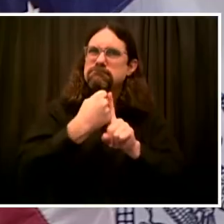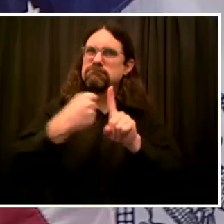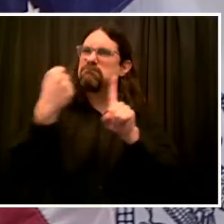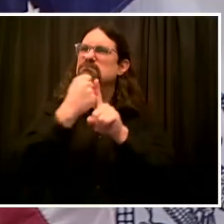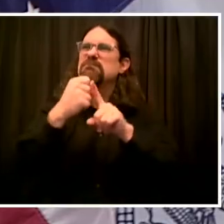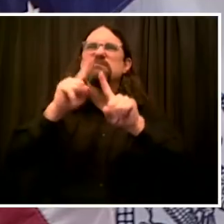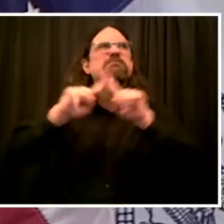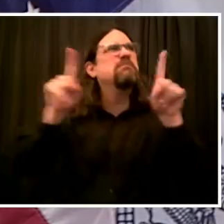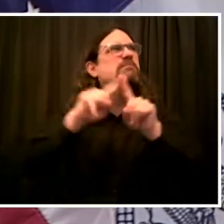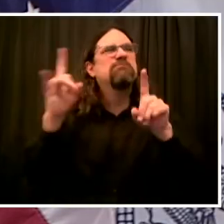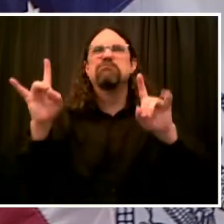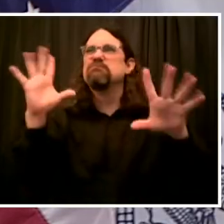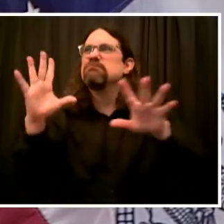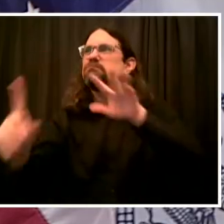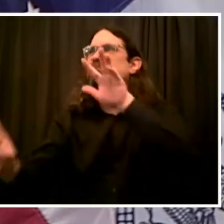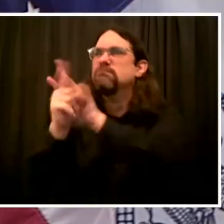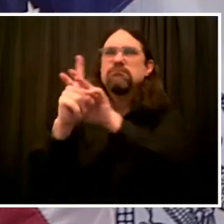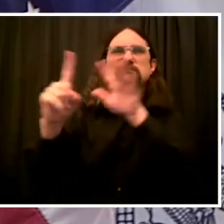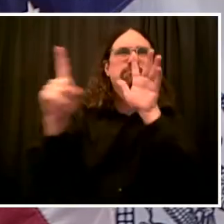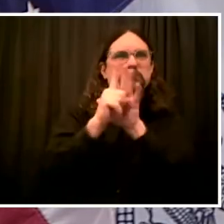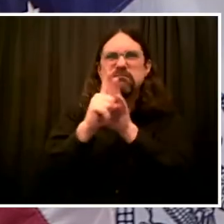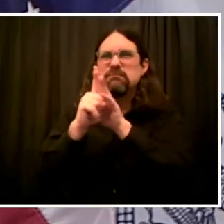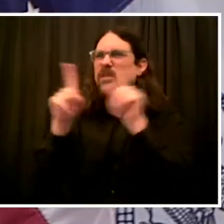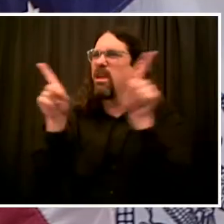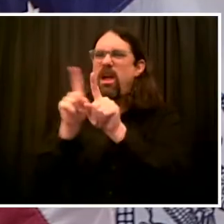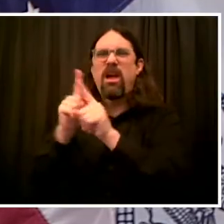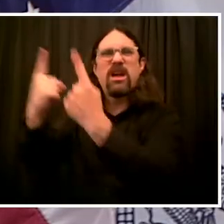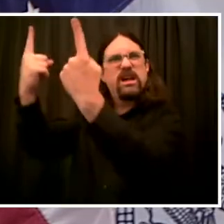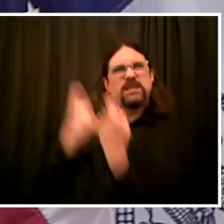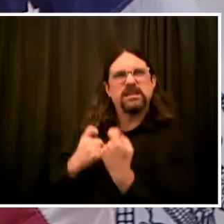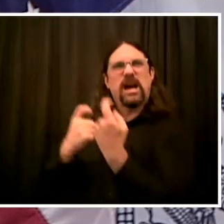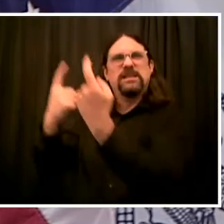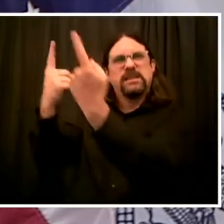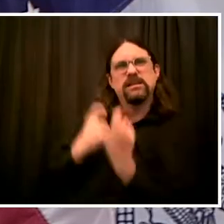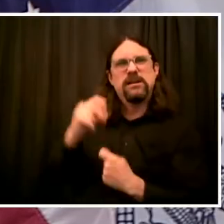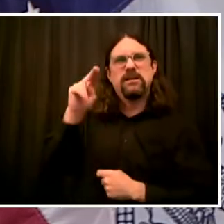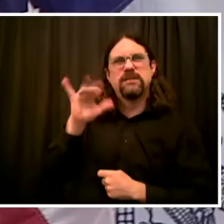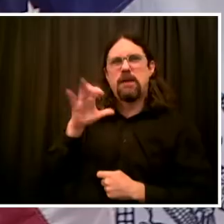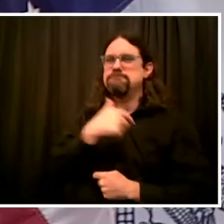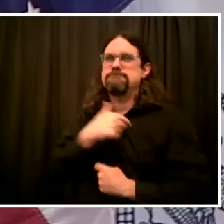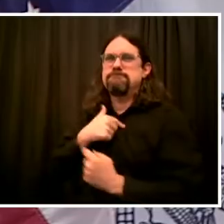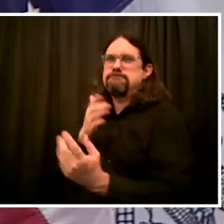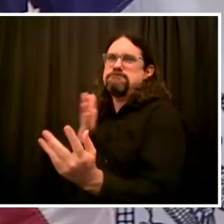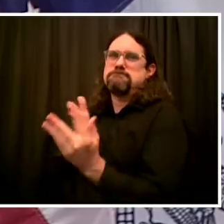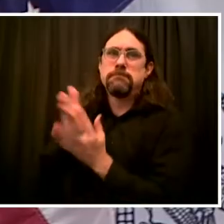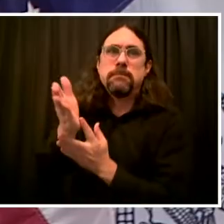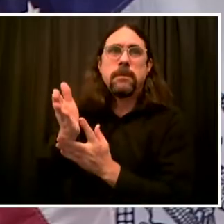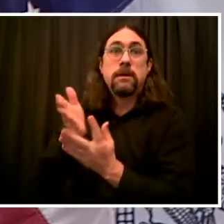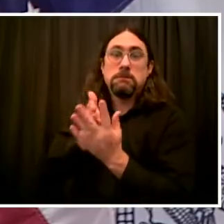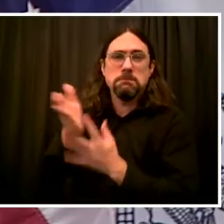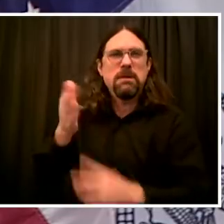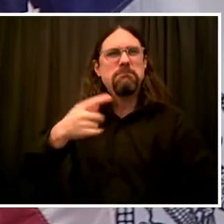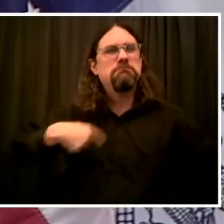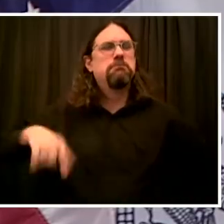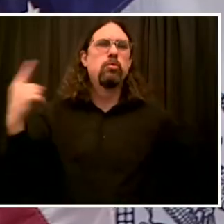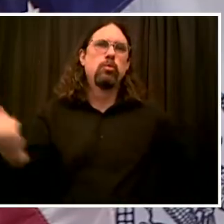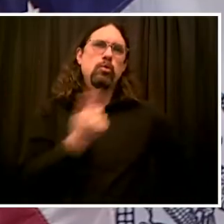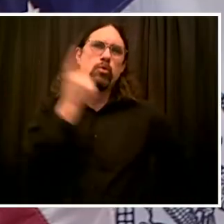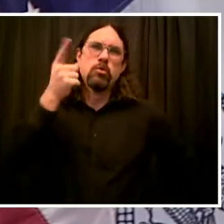YORKERS HAS BEEN TESTED SO MANY TIMES, BUT WHAT HAS BEEN CLEAR THROUGHOUT IS THATHA WTWE HAVE HERE IS ETERNAL. WHATE W HAVE